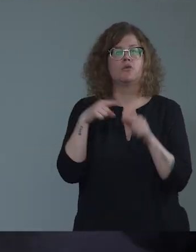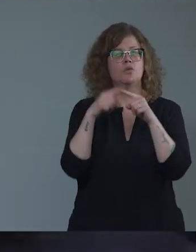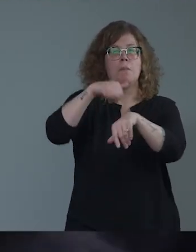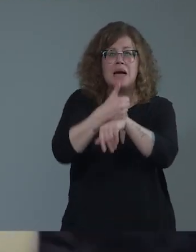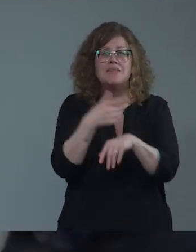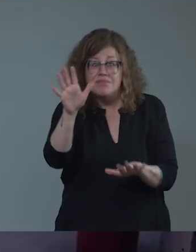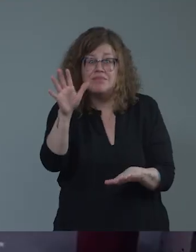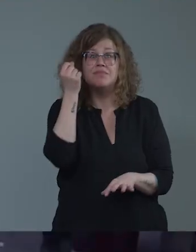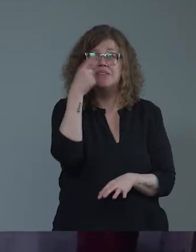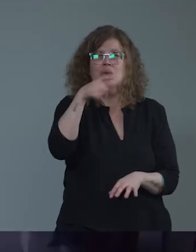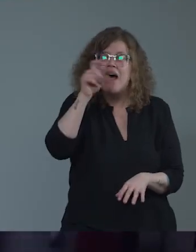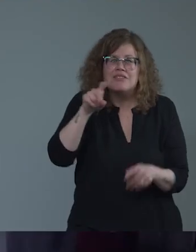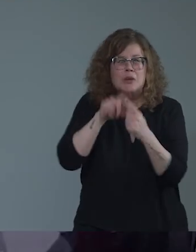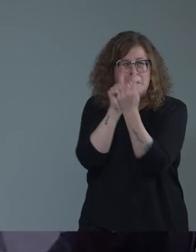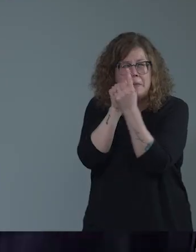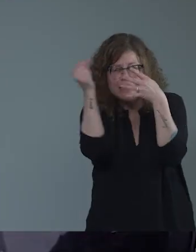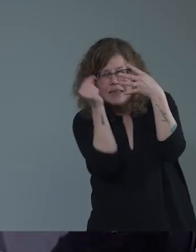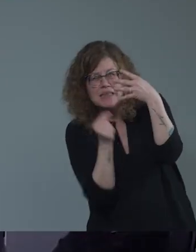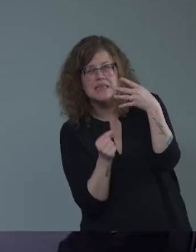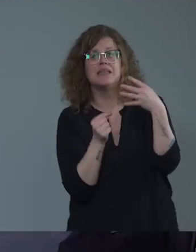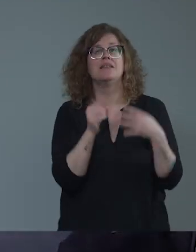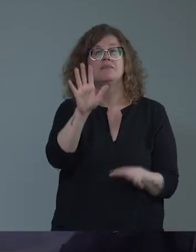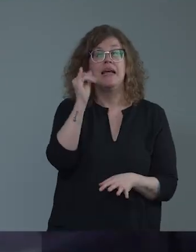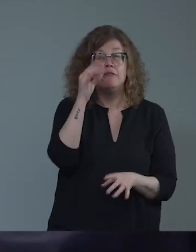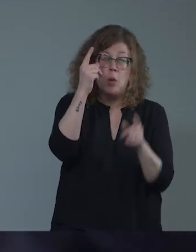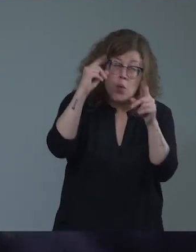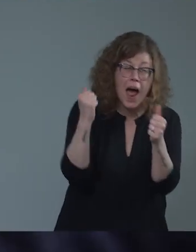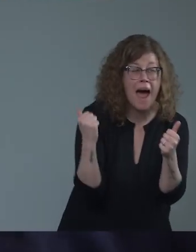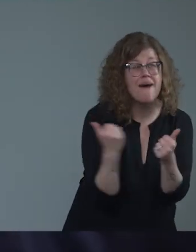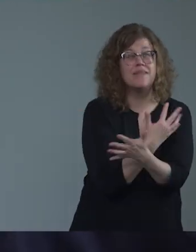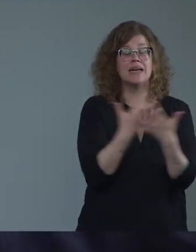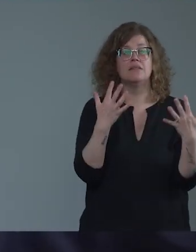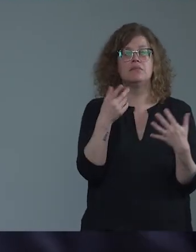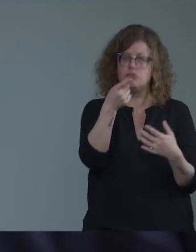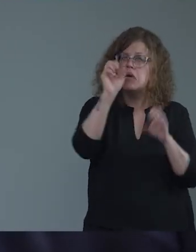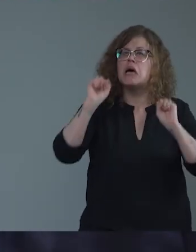right at the outset of the project, and then design the artwork to meet that lifespan.